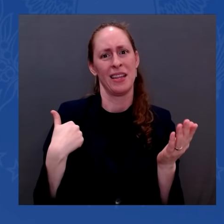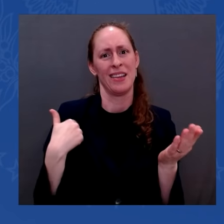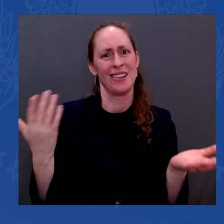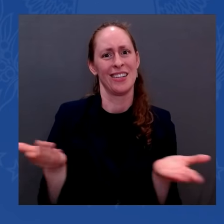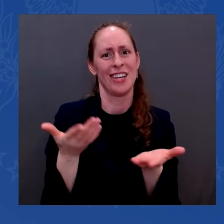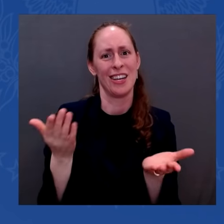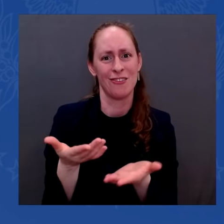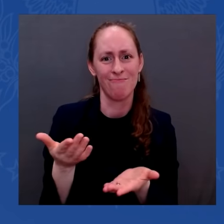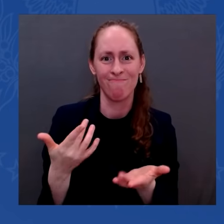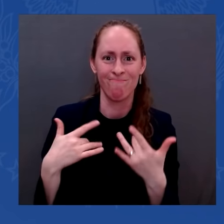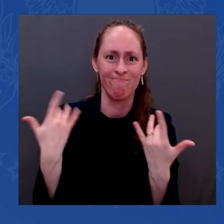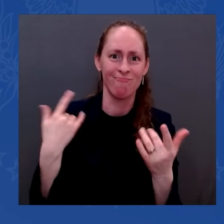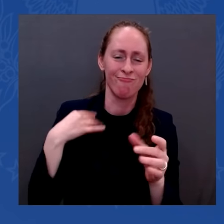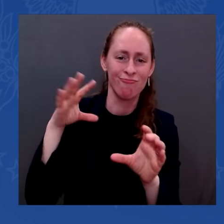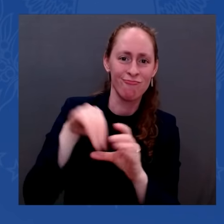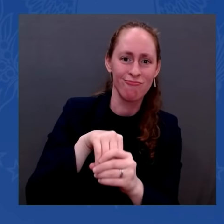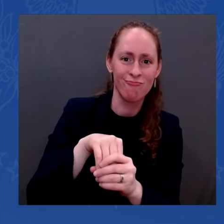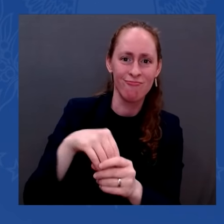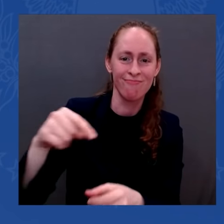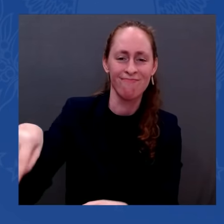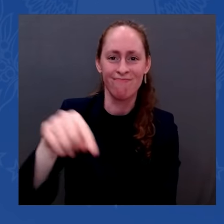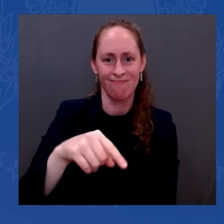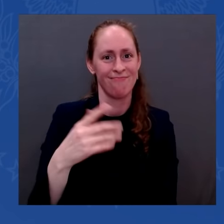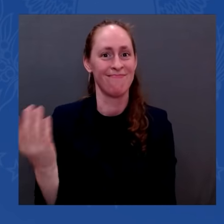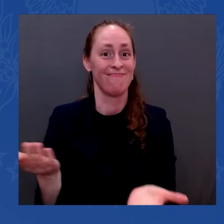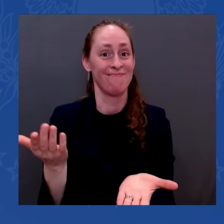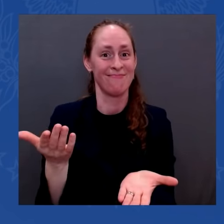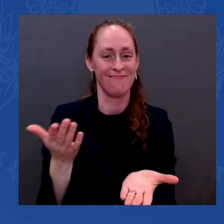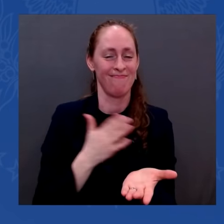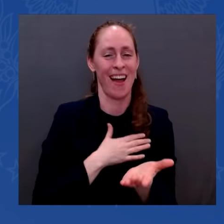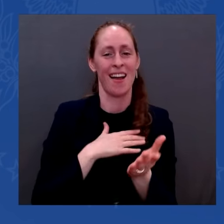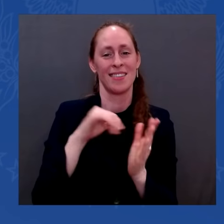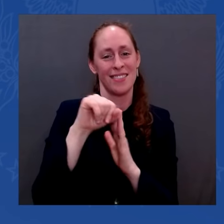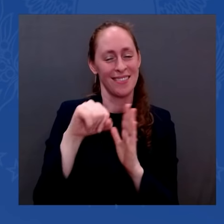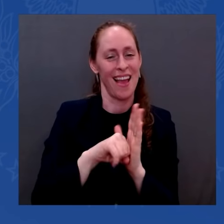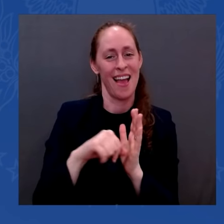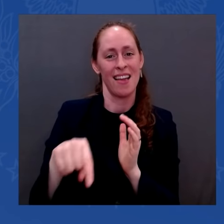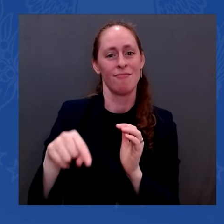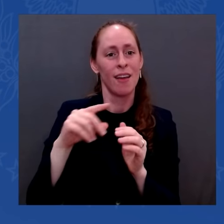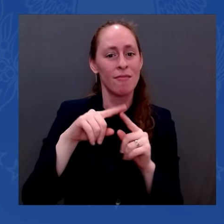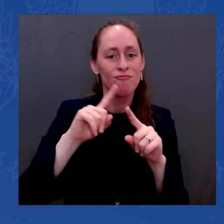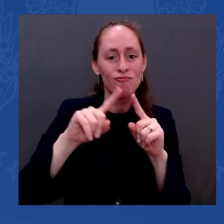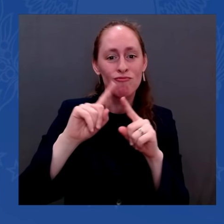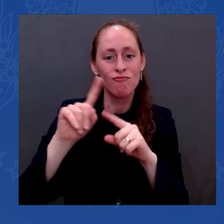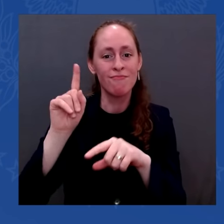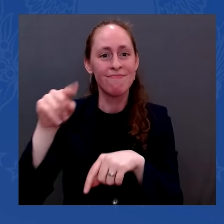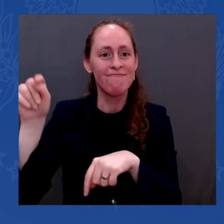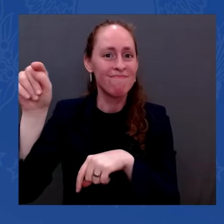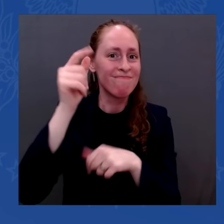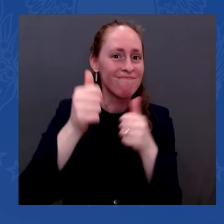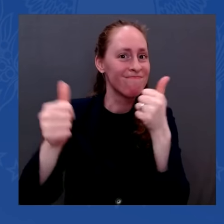and all of the industry leaders. And you -- I am the Executive Director of Alianza Coachella Valley.